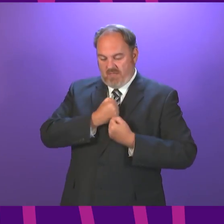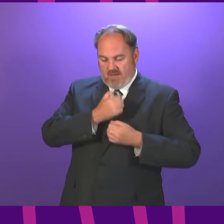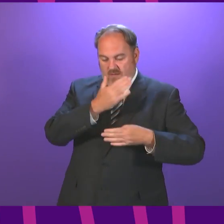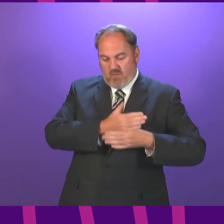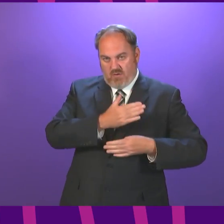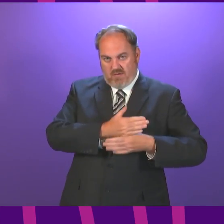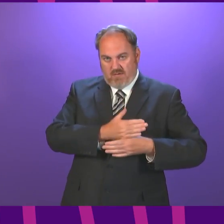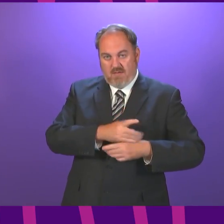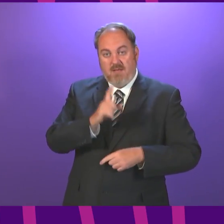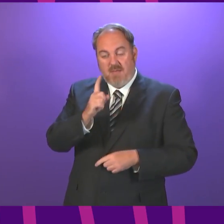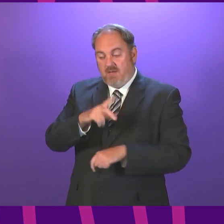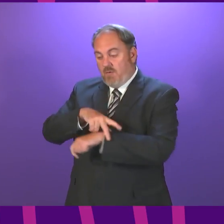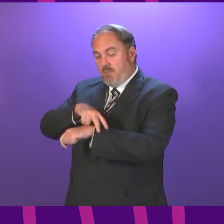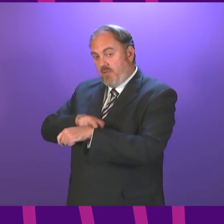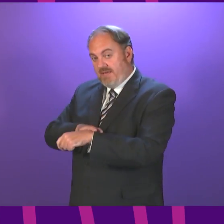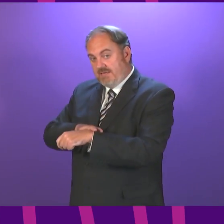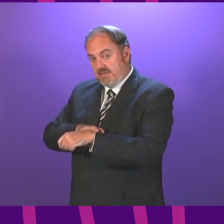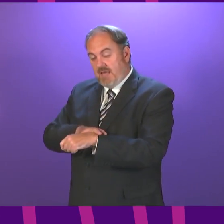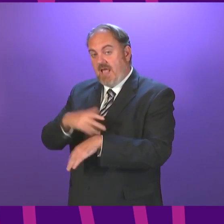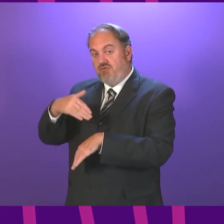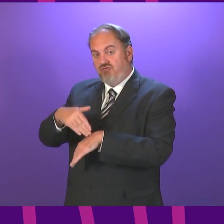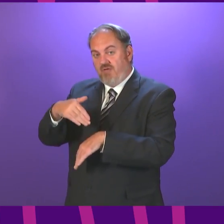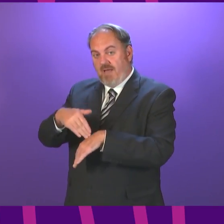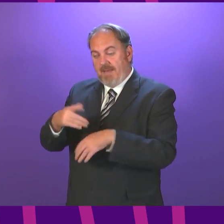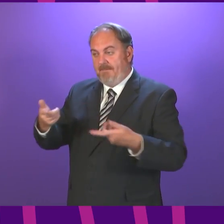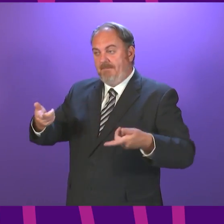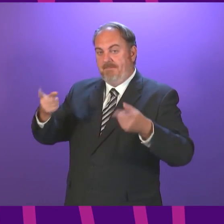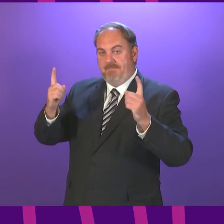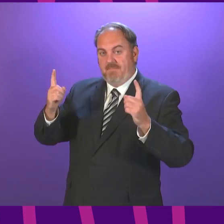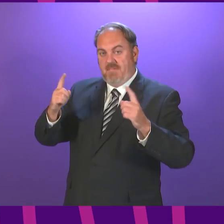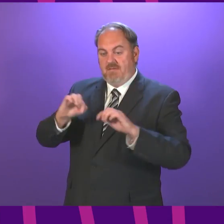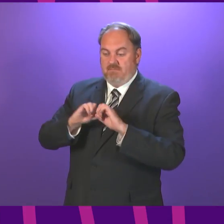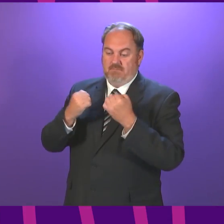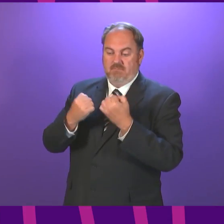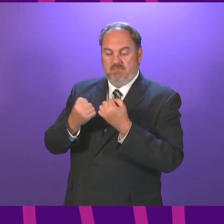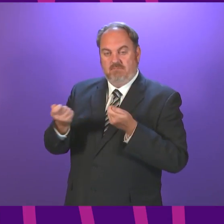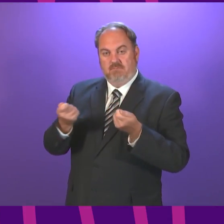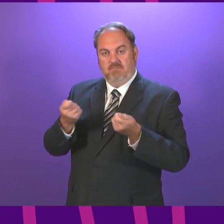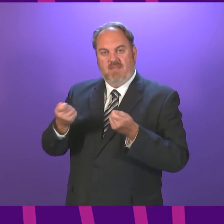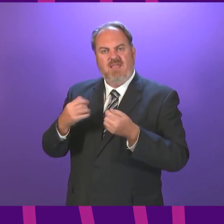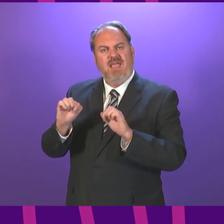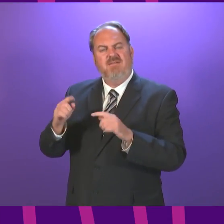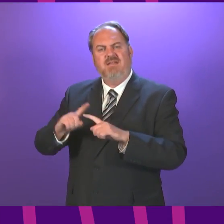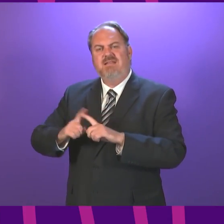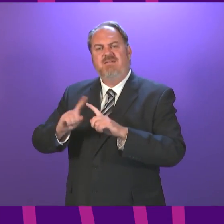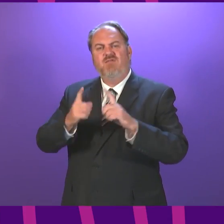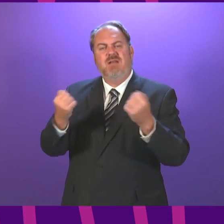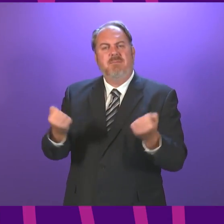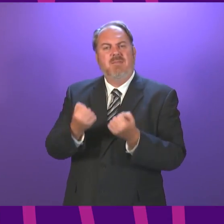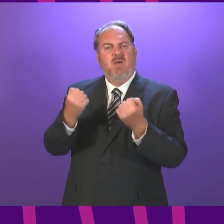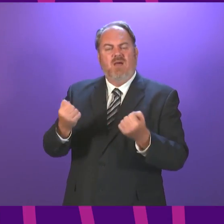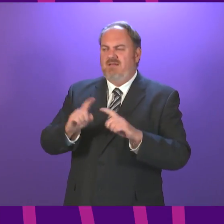Police and crime commissioners have different powers and responsibilities from those that